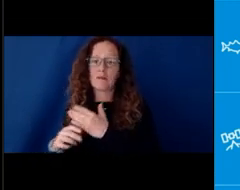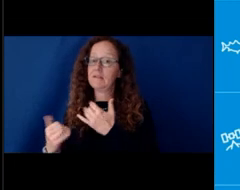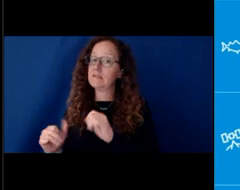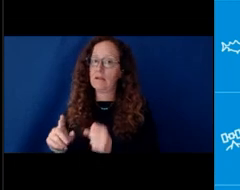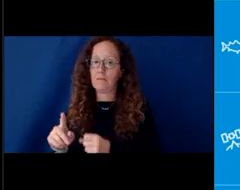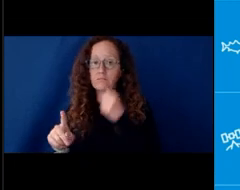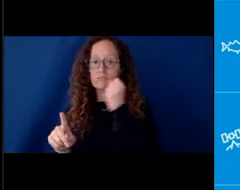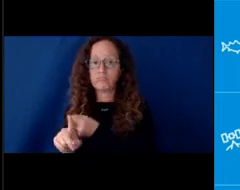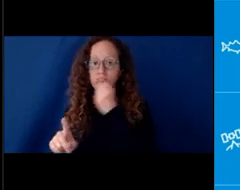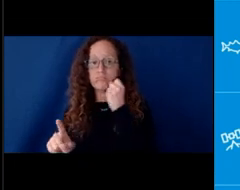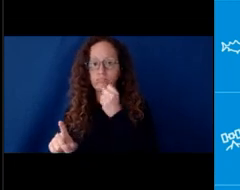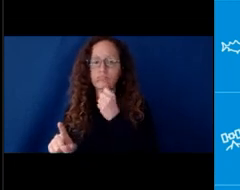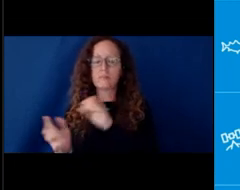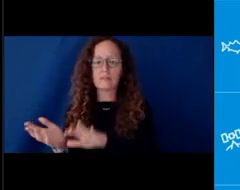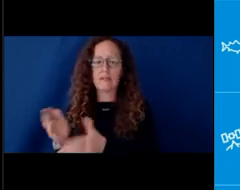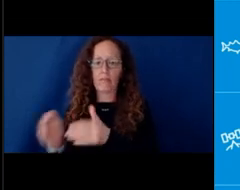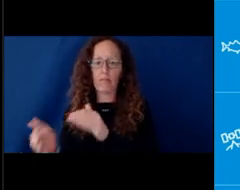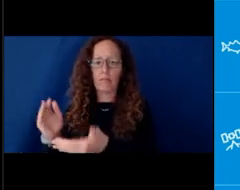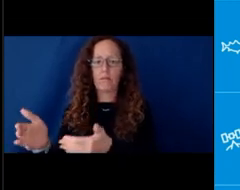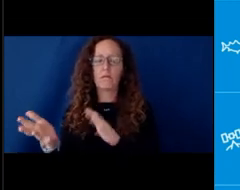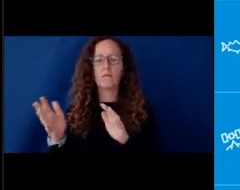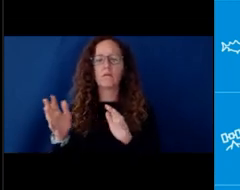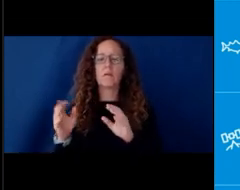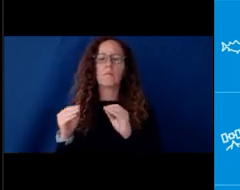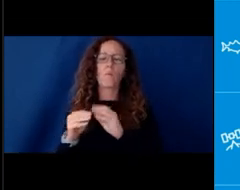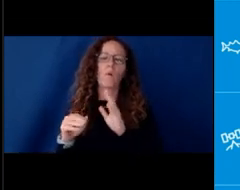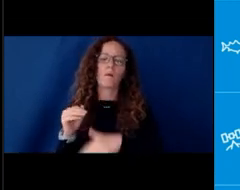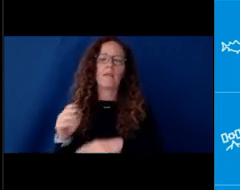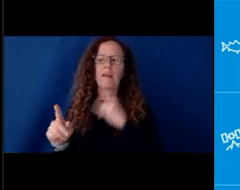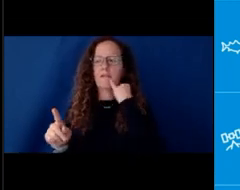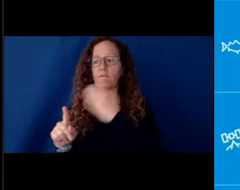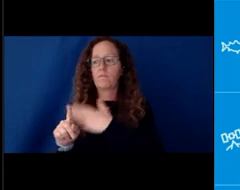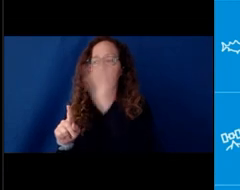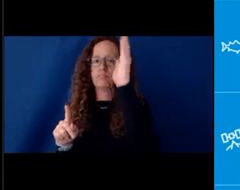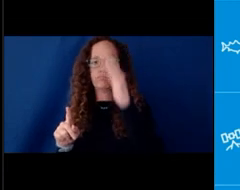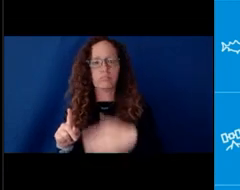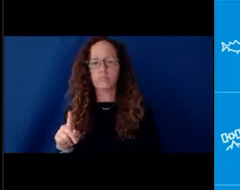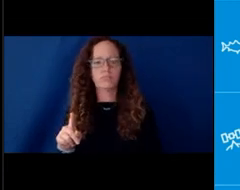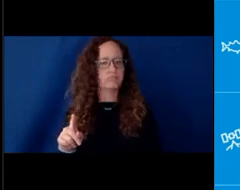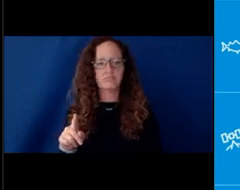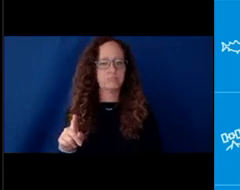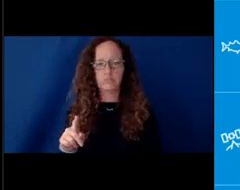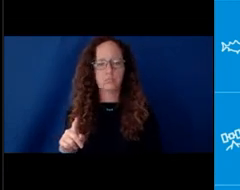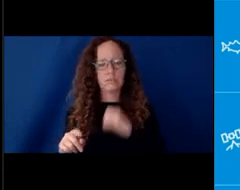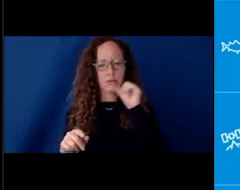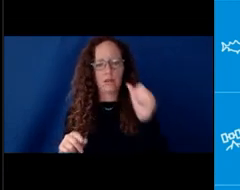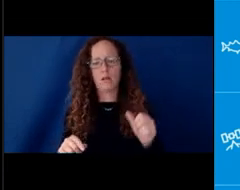hot temperatures. Understanding mortality patterns over a range of temperatures is